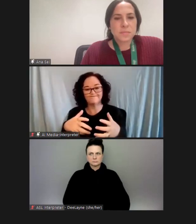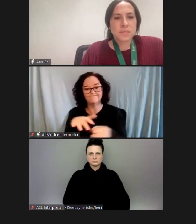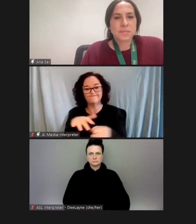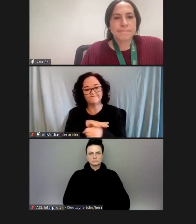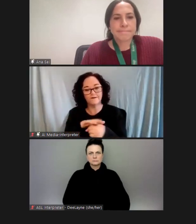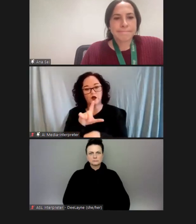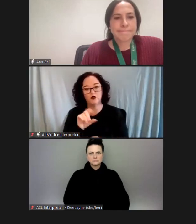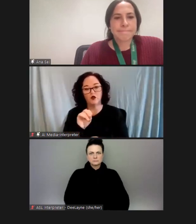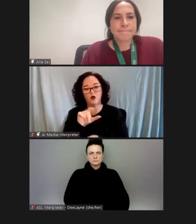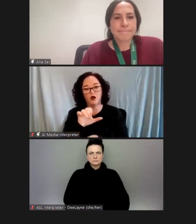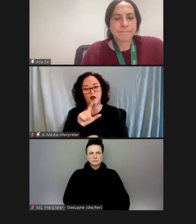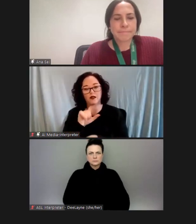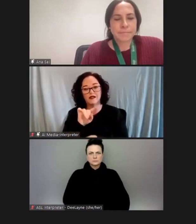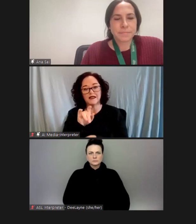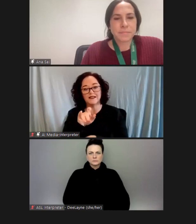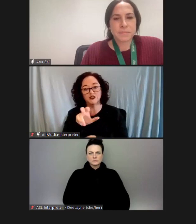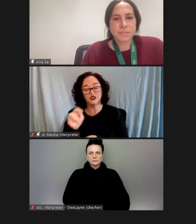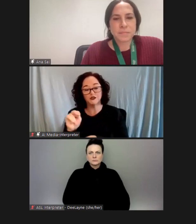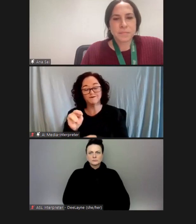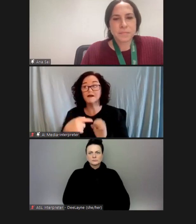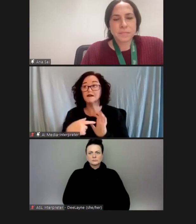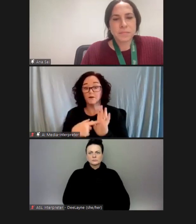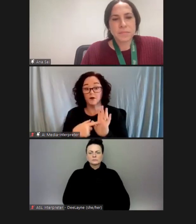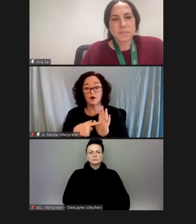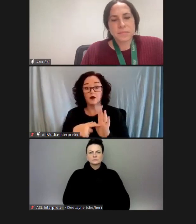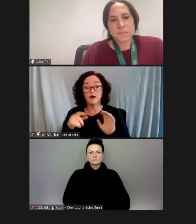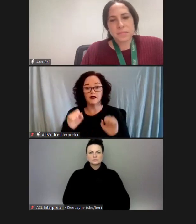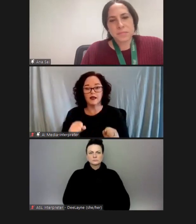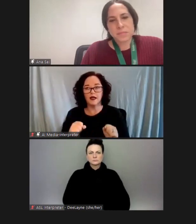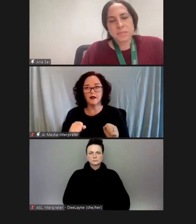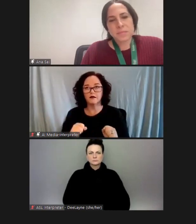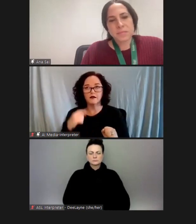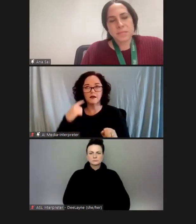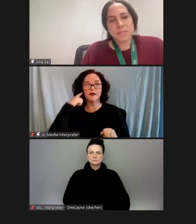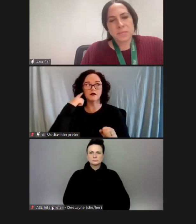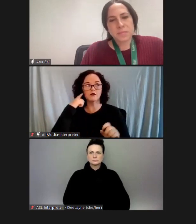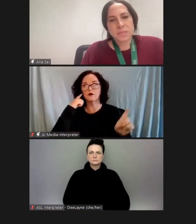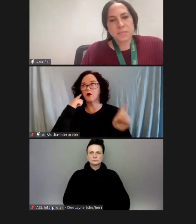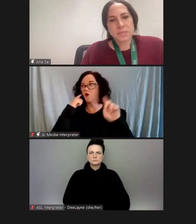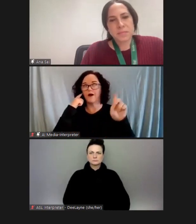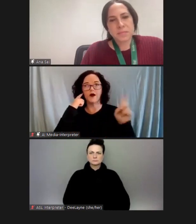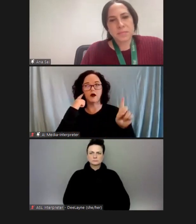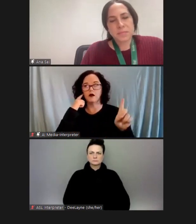can they identify where a sound is is